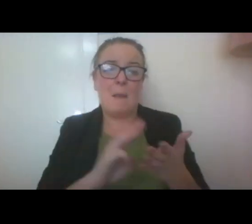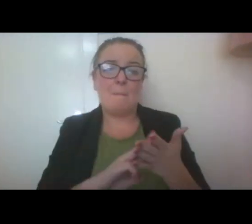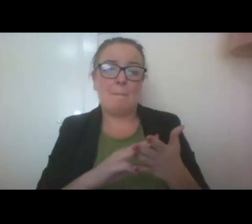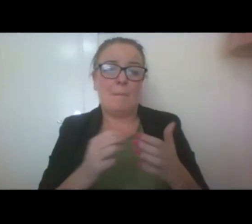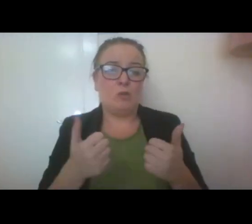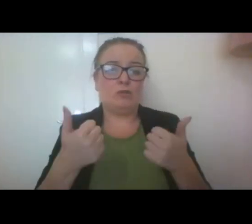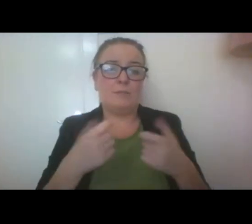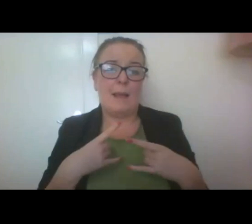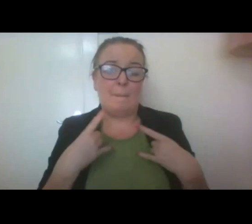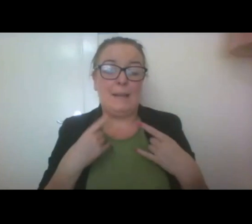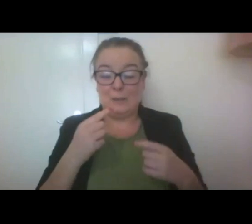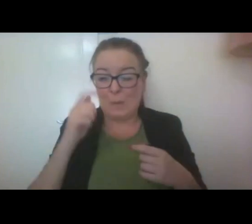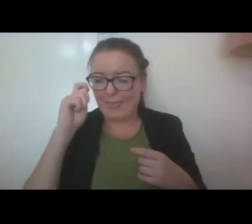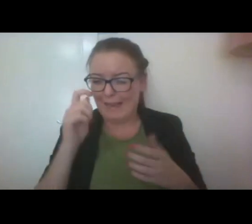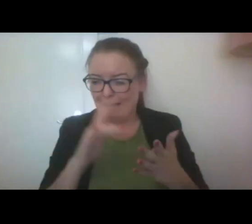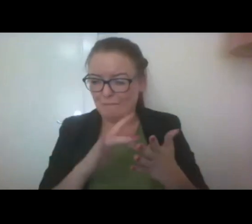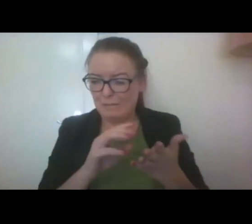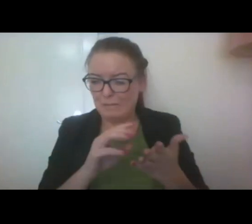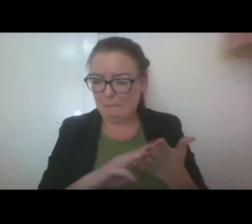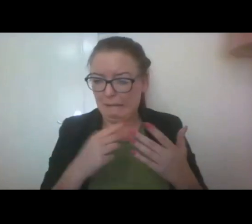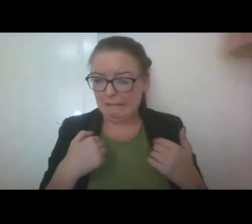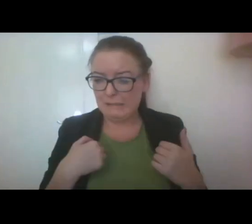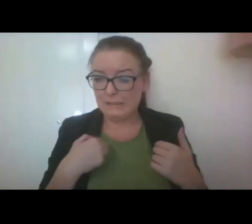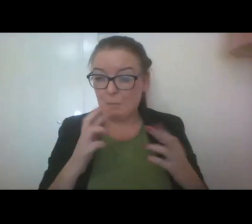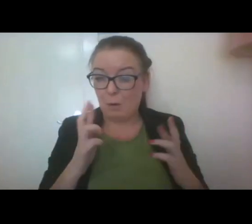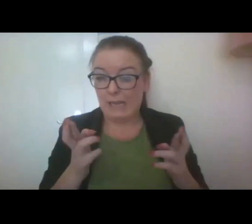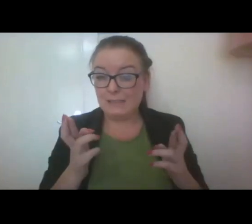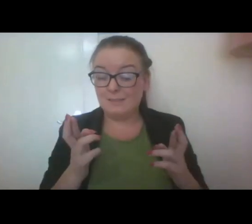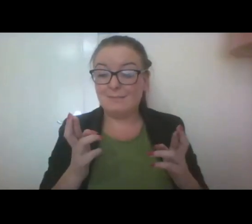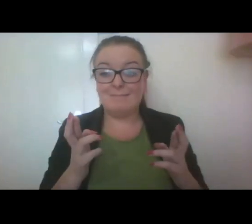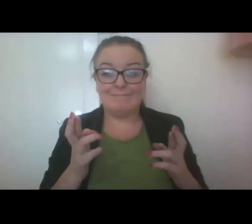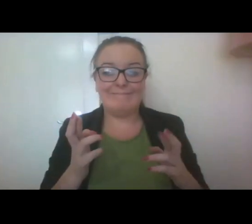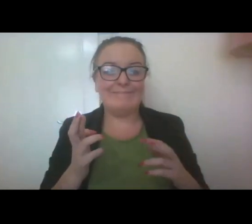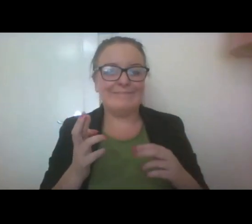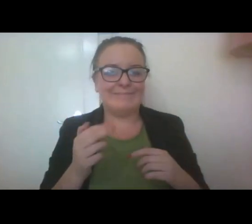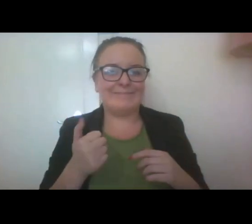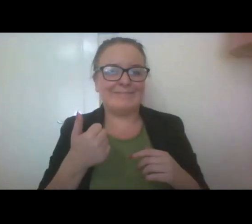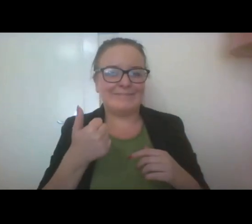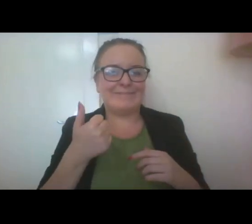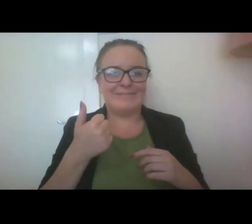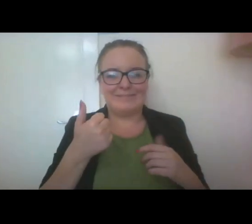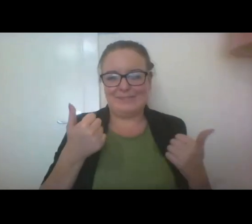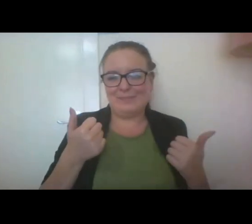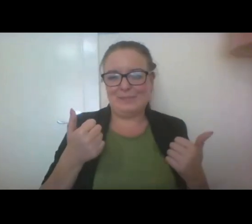I haven't really been keeping check. Very close! – Close, but no cigar, as they say.